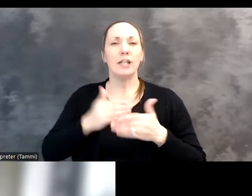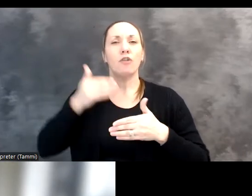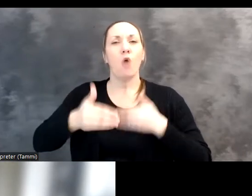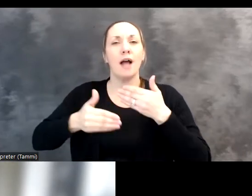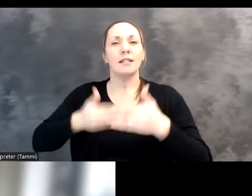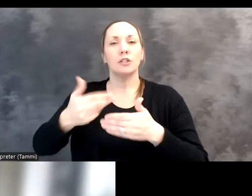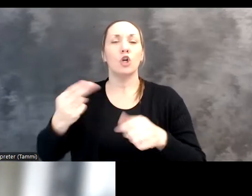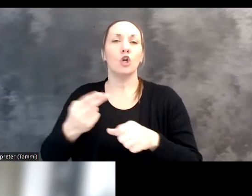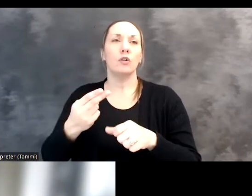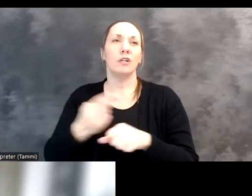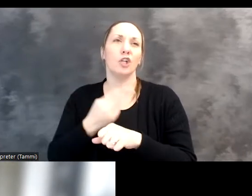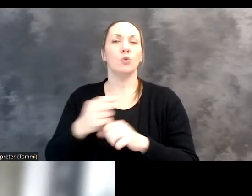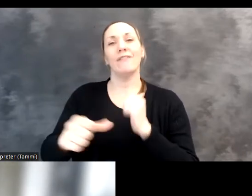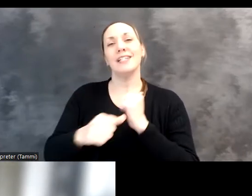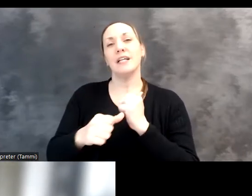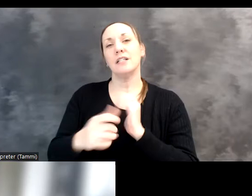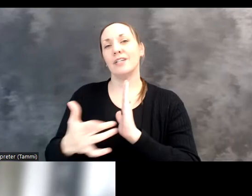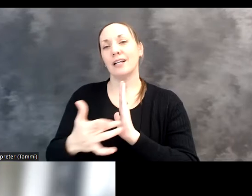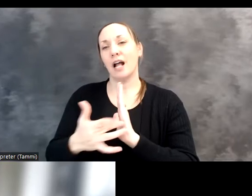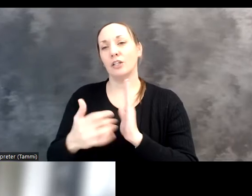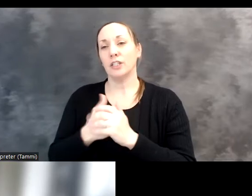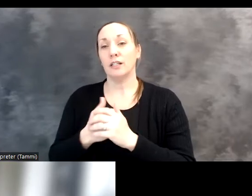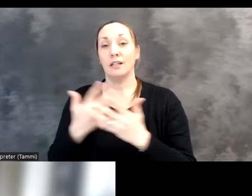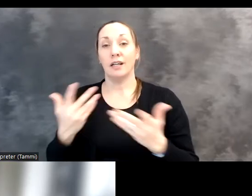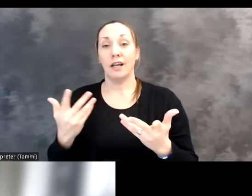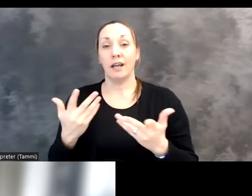the long run, the different stages